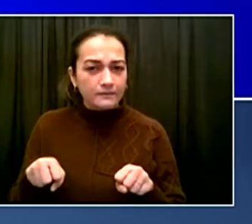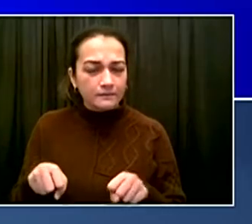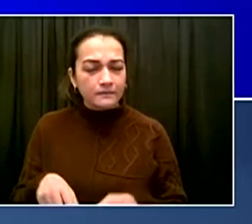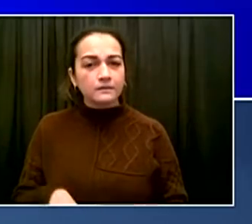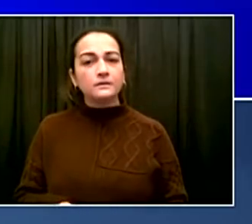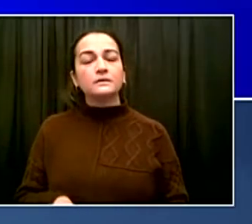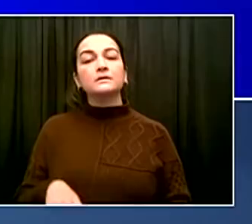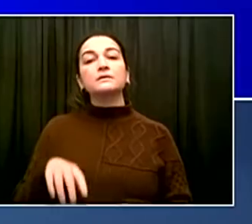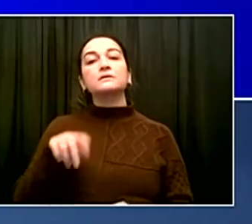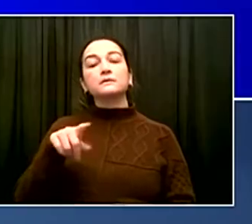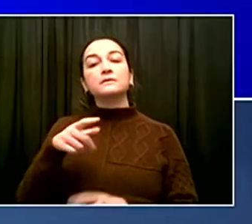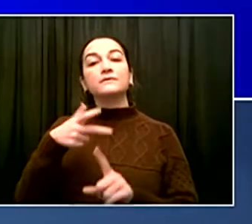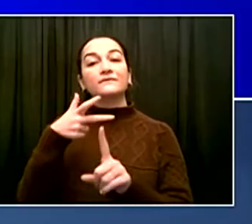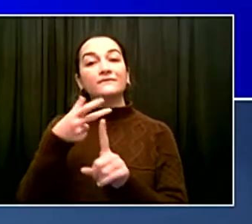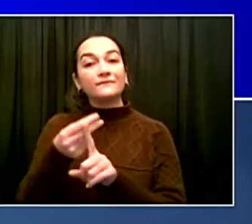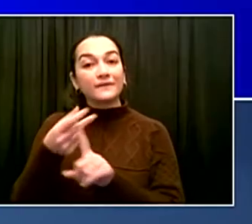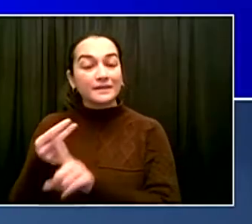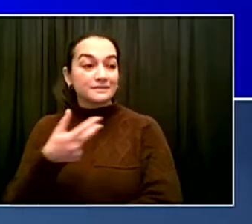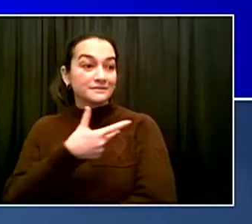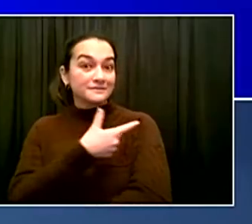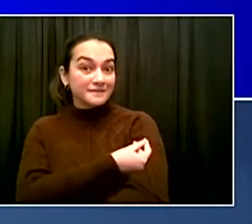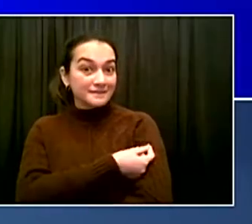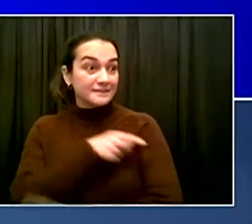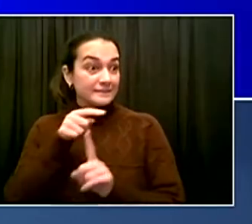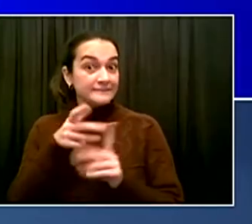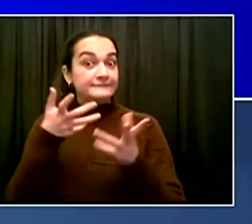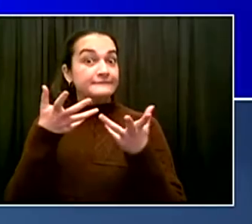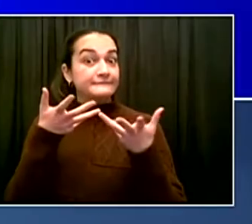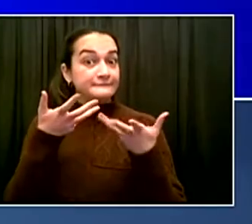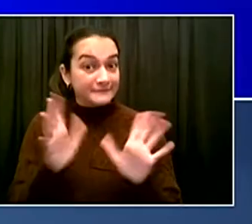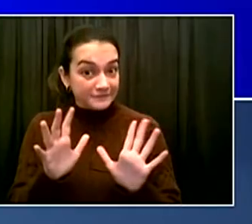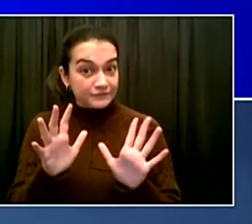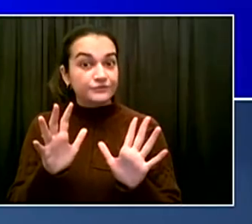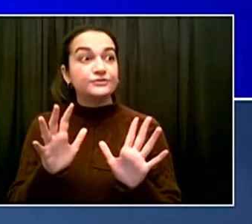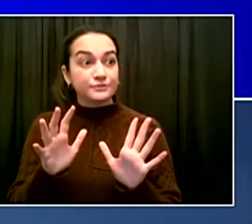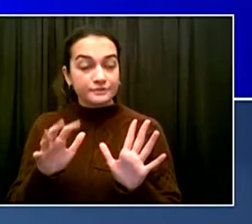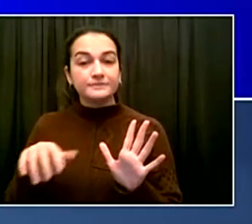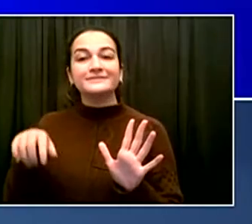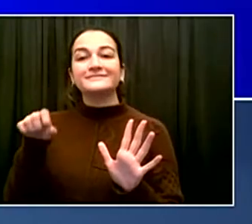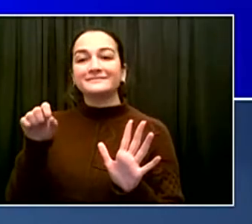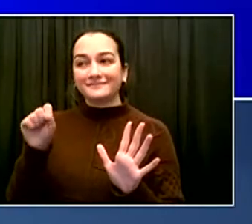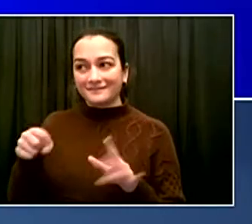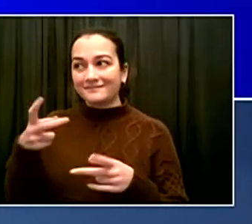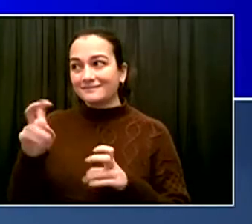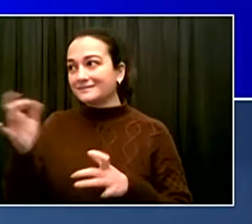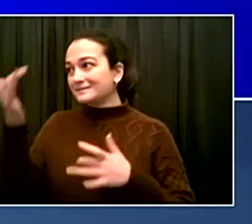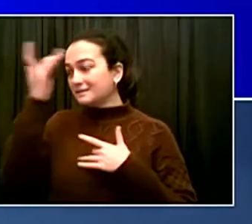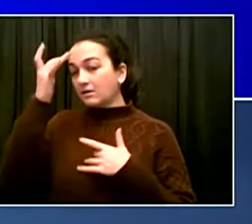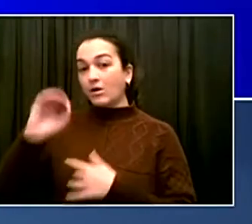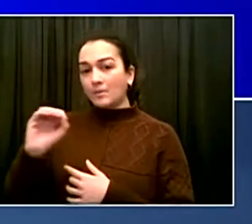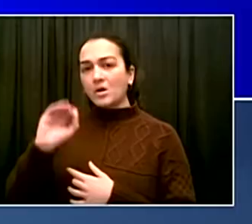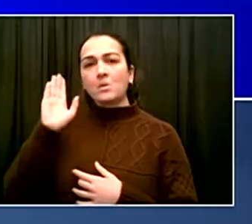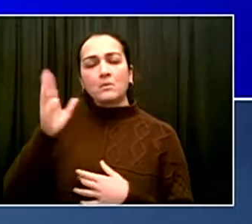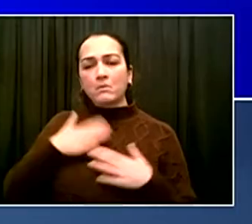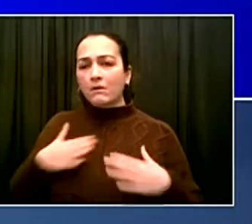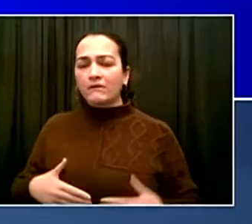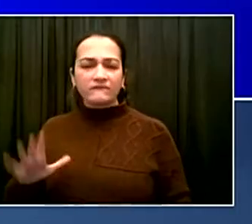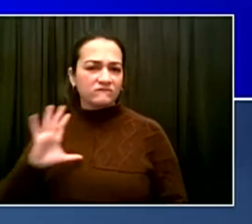VARIANTS IN A VARIETY OF WAYS AND VACCINATION IS KEY TO KEEPING PEOPLE SAFE. THERE IS A LOT MORE WE NEED TO LEARN ABOUT OMICRON. WE DON'T HAVE THE RESEARCH BACK YET.